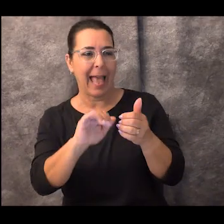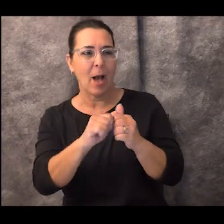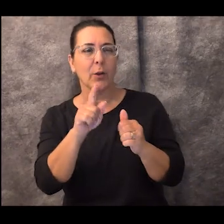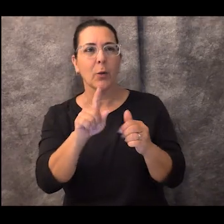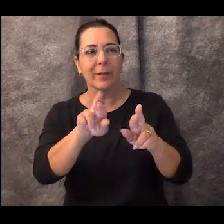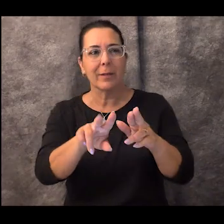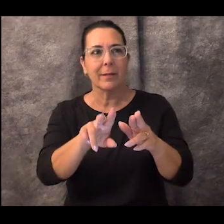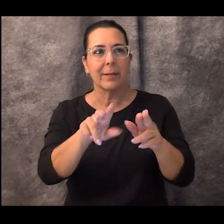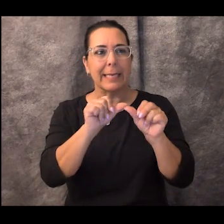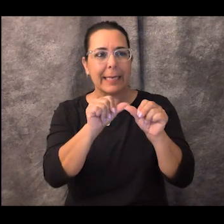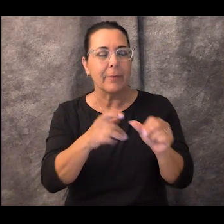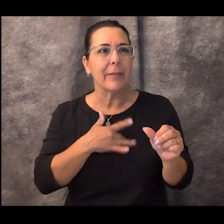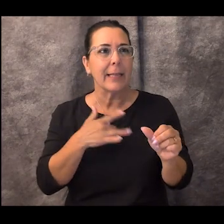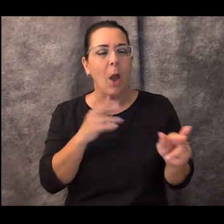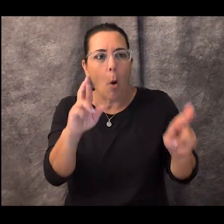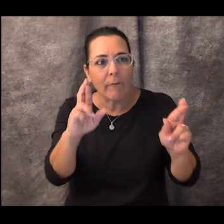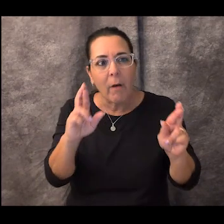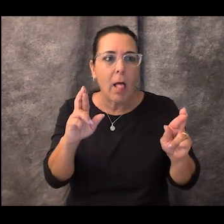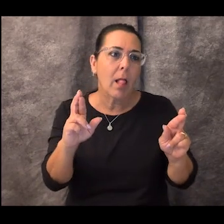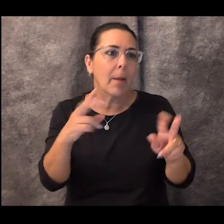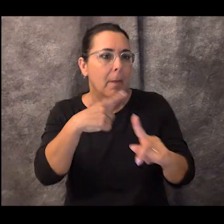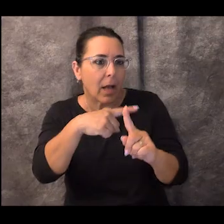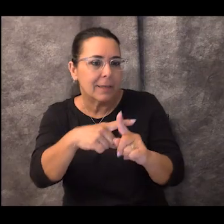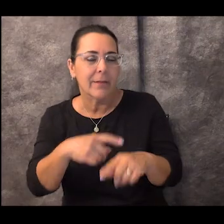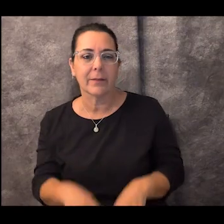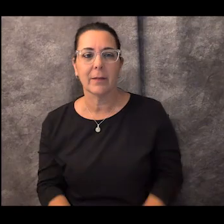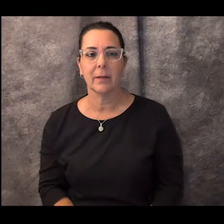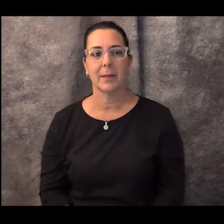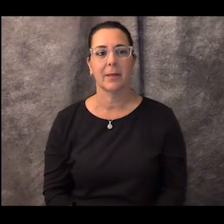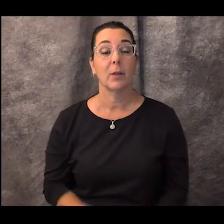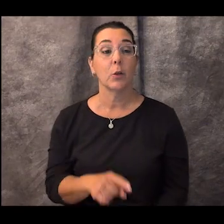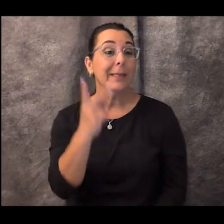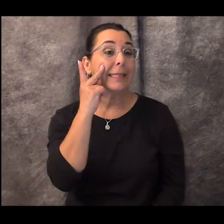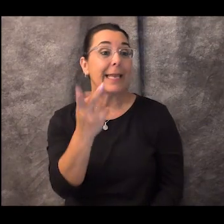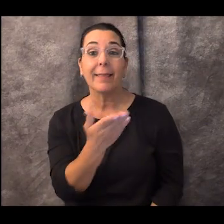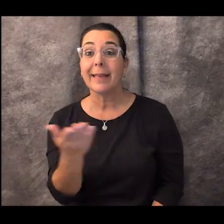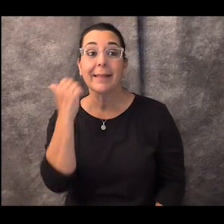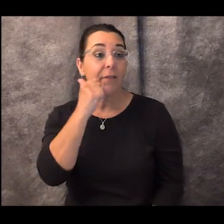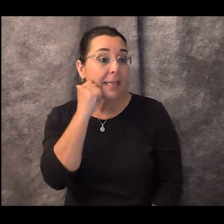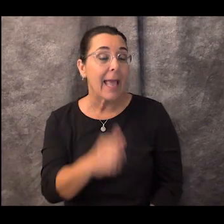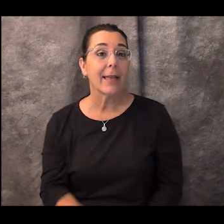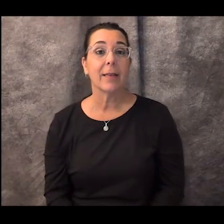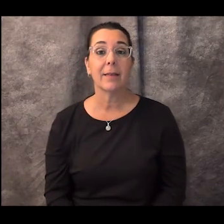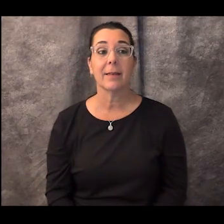You're in it every day. And I know that you see some great things. You see some frustrating things.